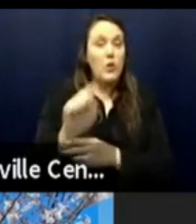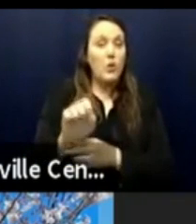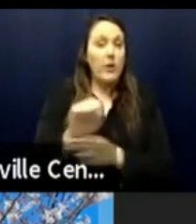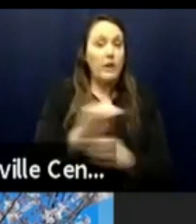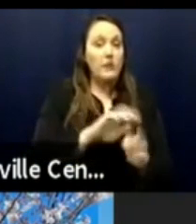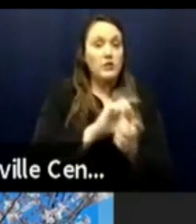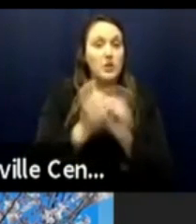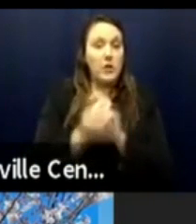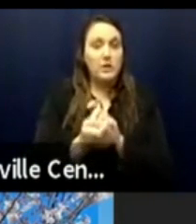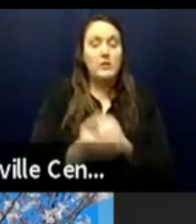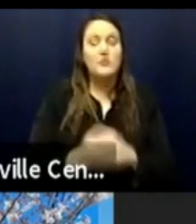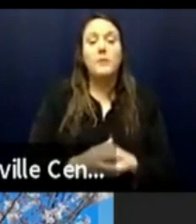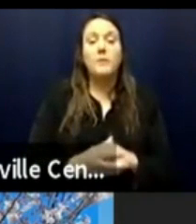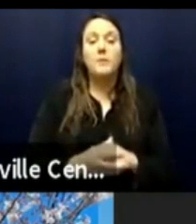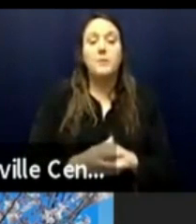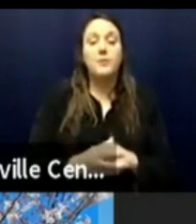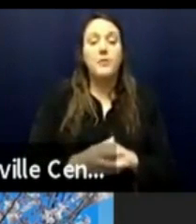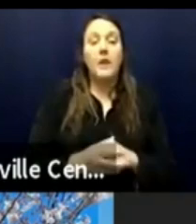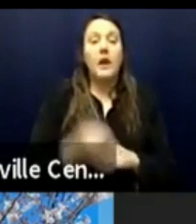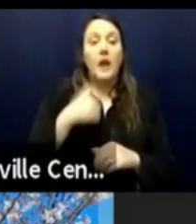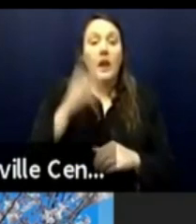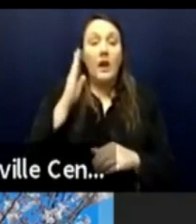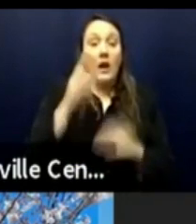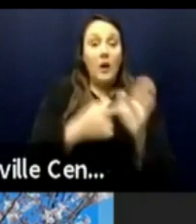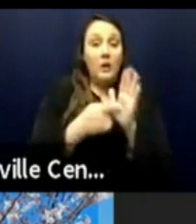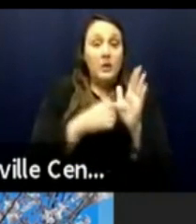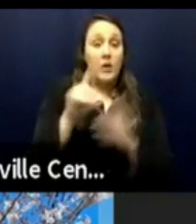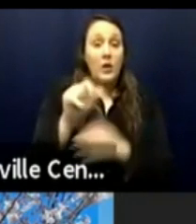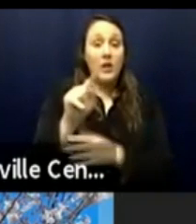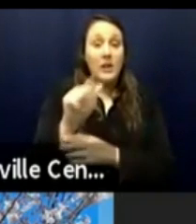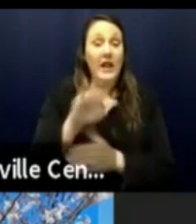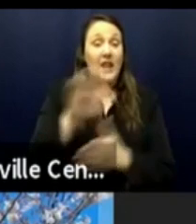THINGS GETTING BETTER, THINGS THE SAME OR THINGS GETTING